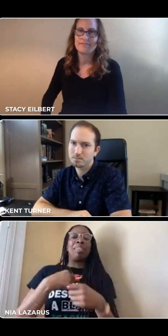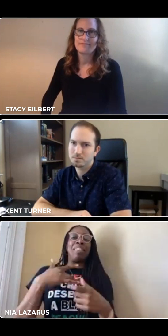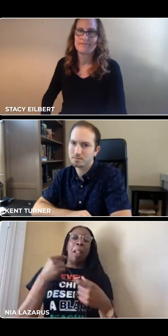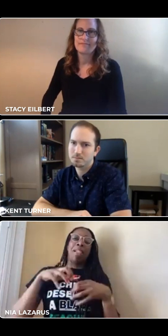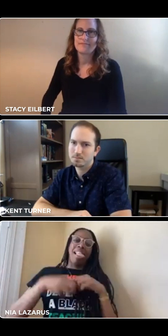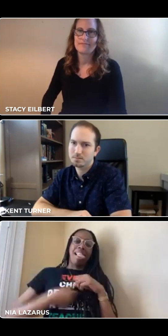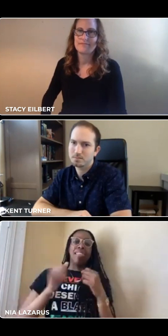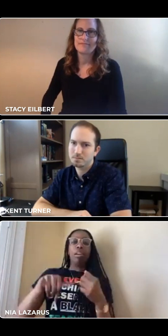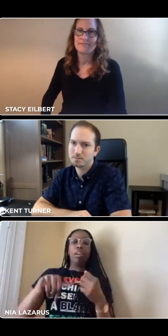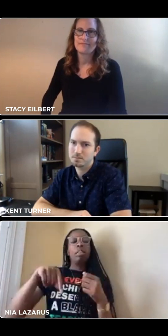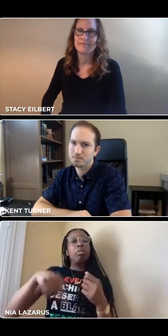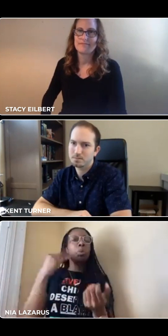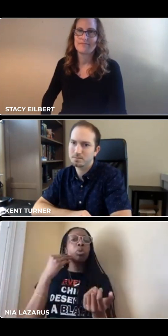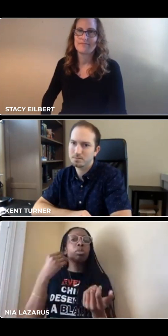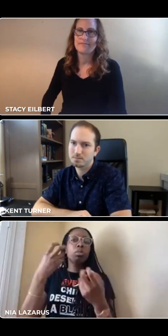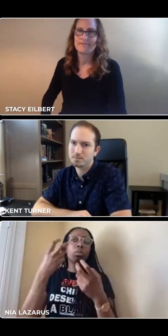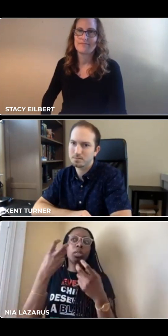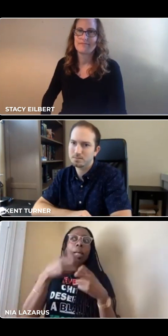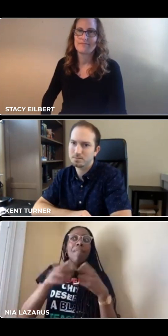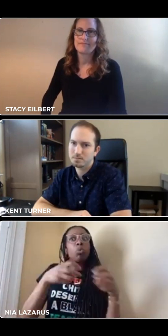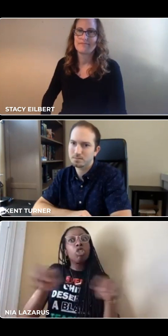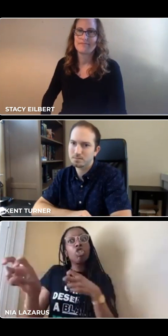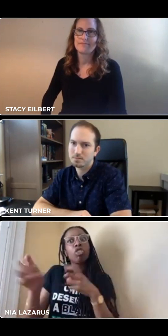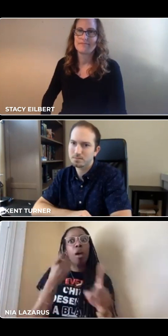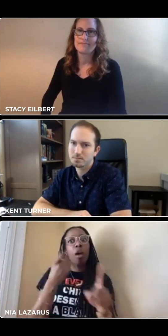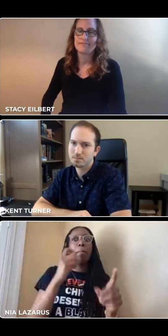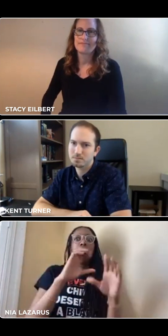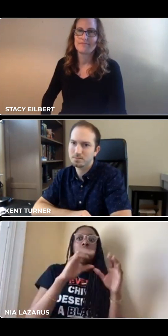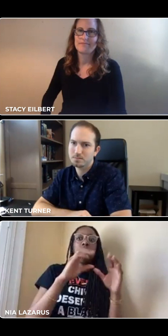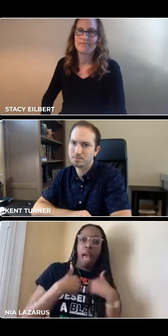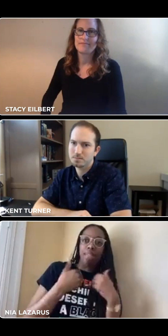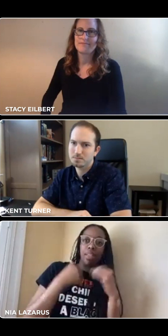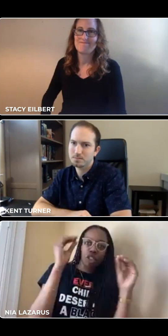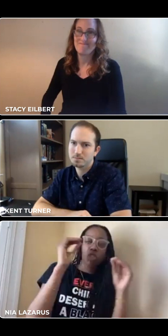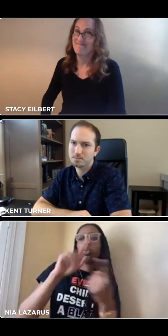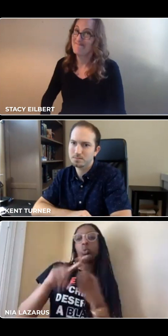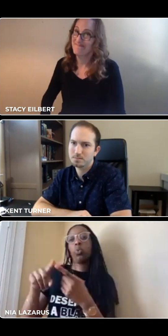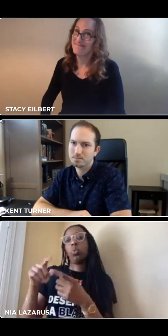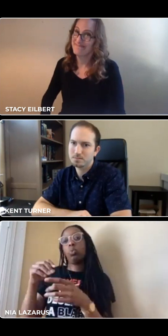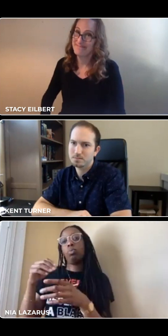wake that particular student up. And it kind of tears me apart to know that there are some